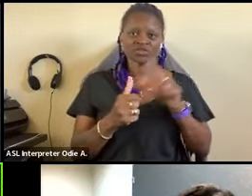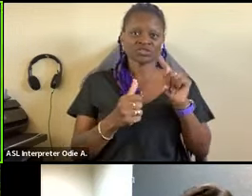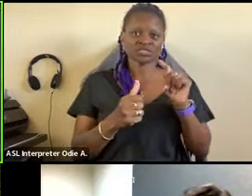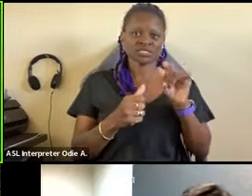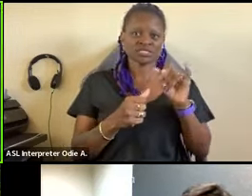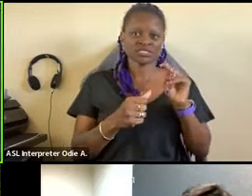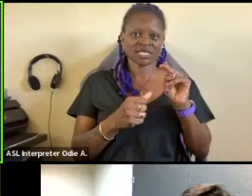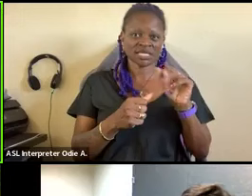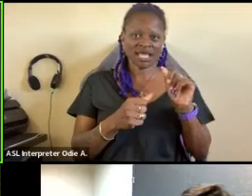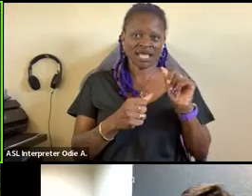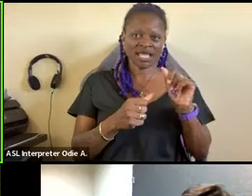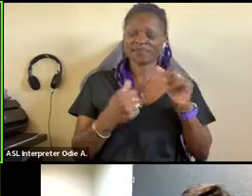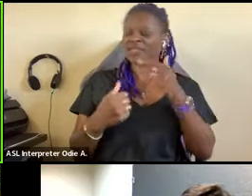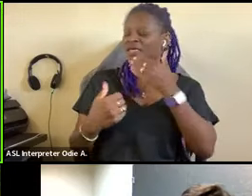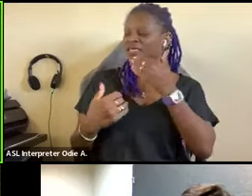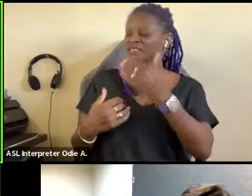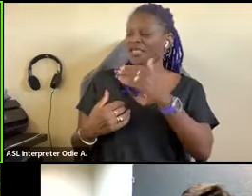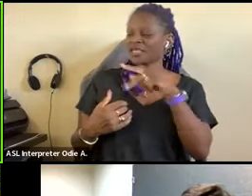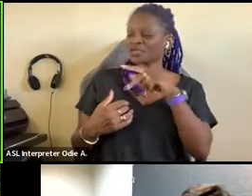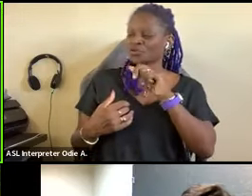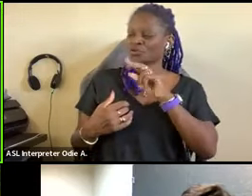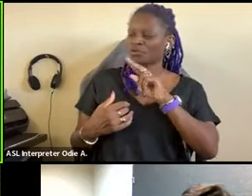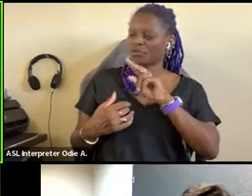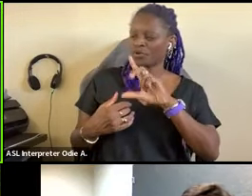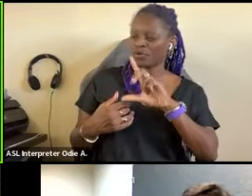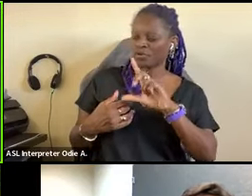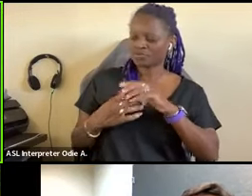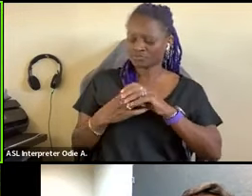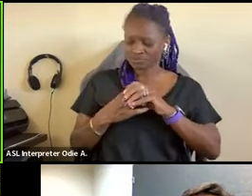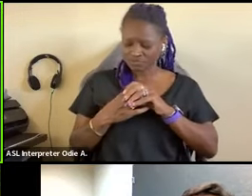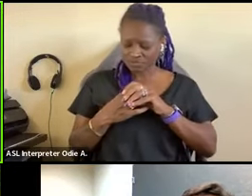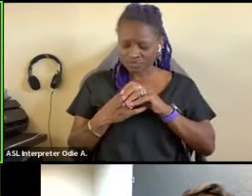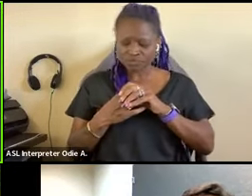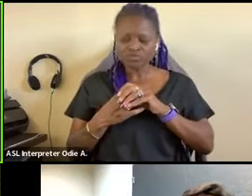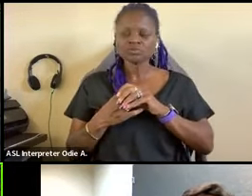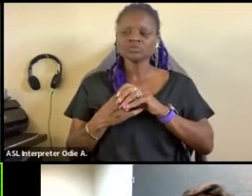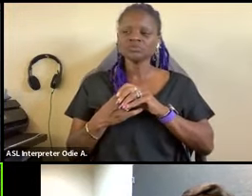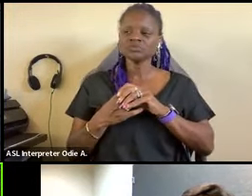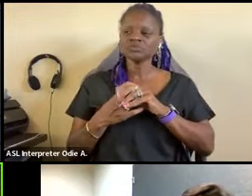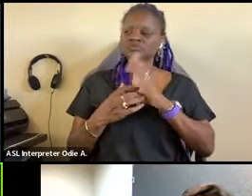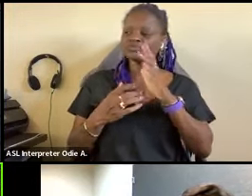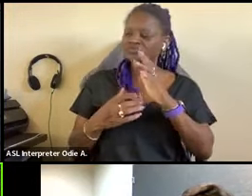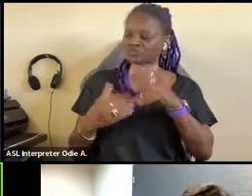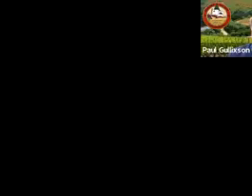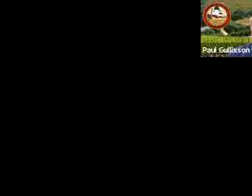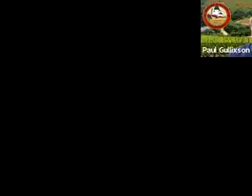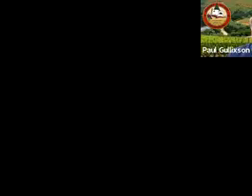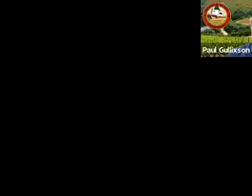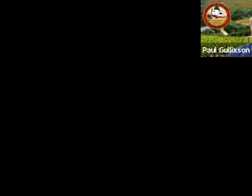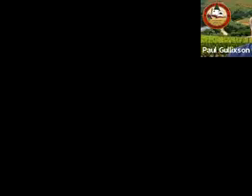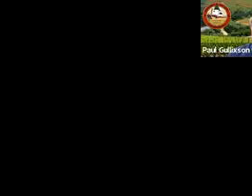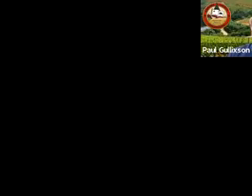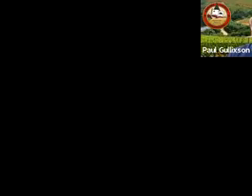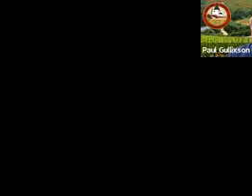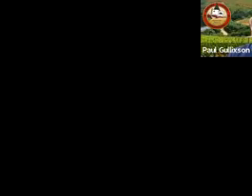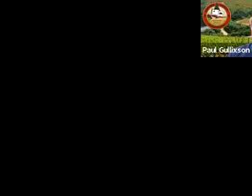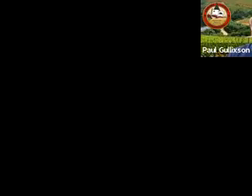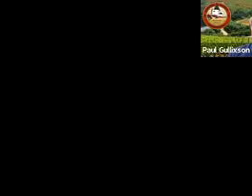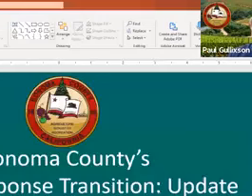Thank you, Paul. I'll let Gabe bring up our slide presentation.